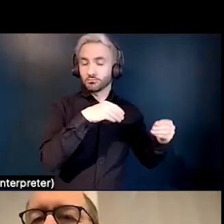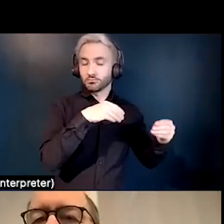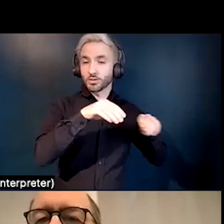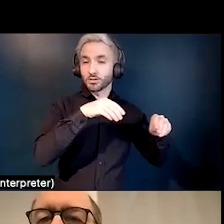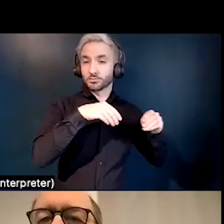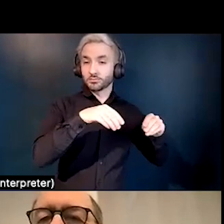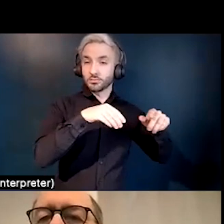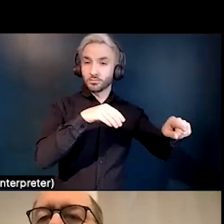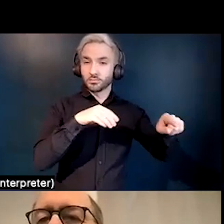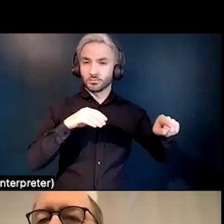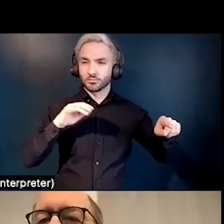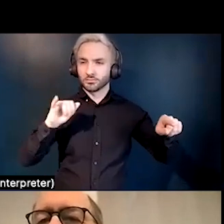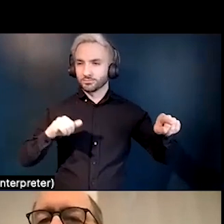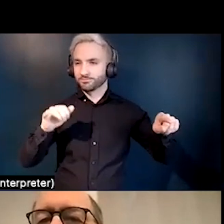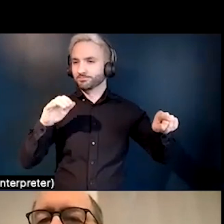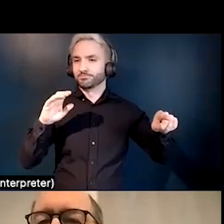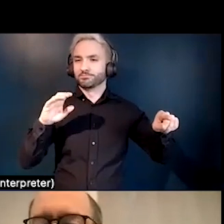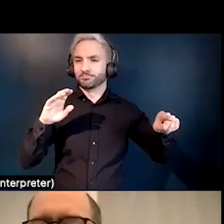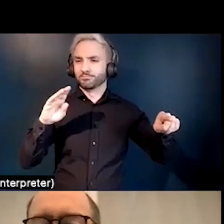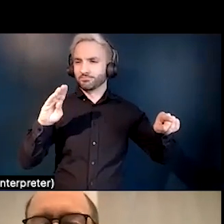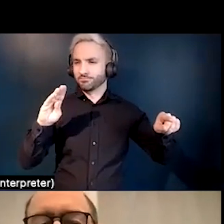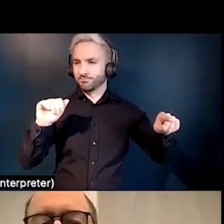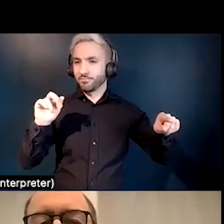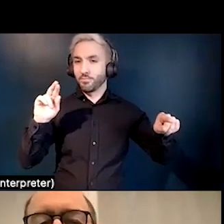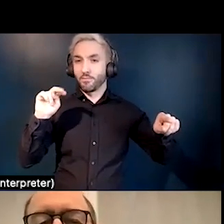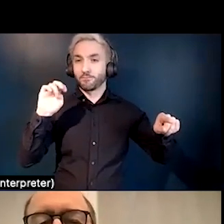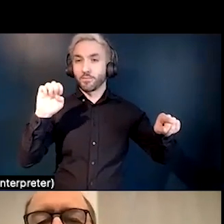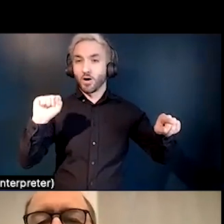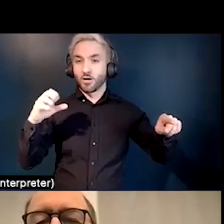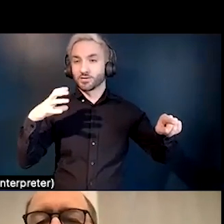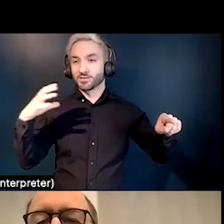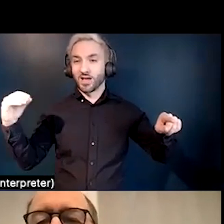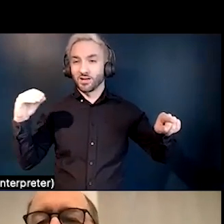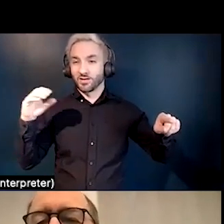brought to Barnes & Noble, they're trying to become more consumer-facing at the local level,